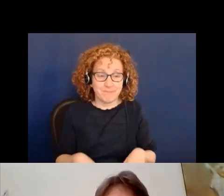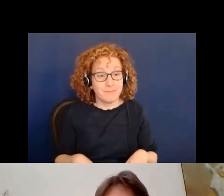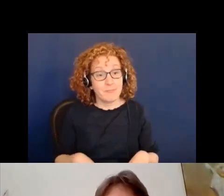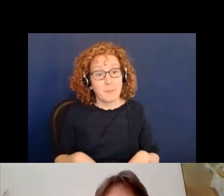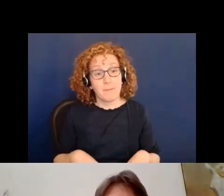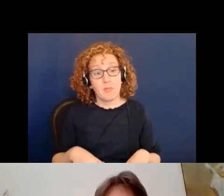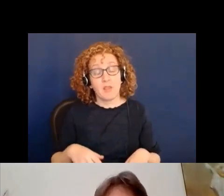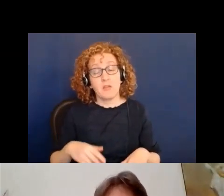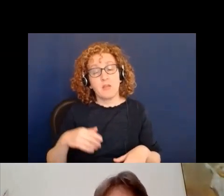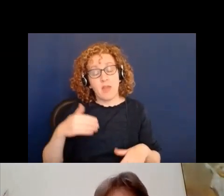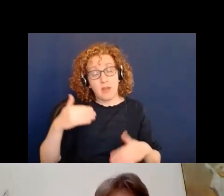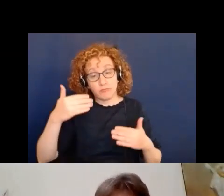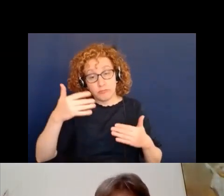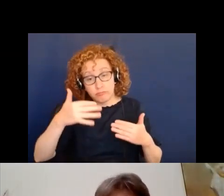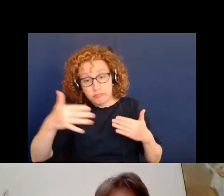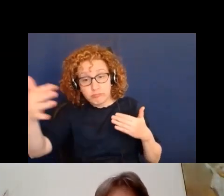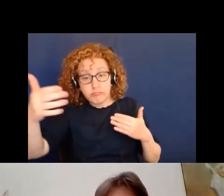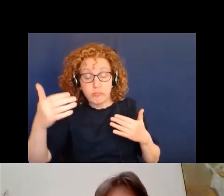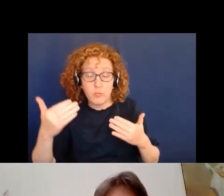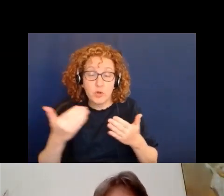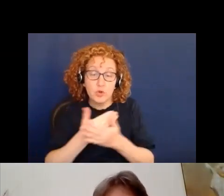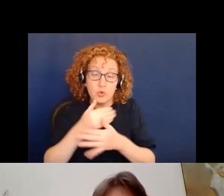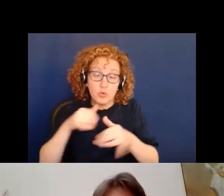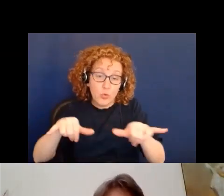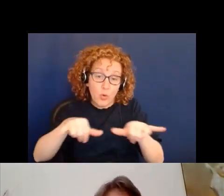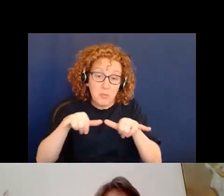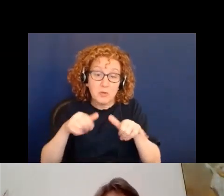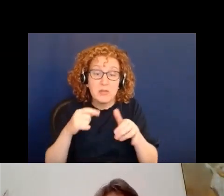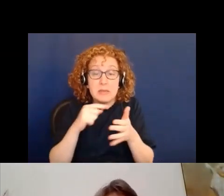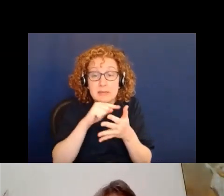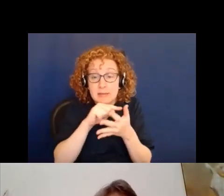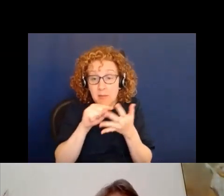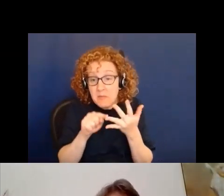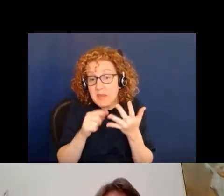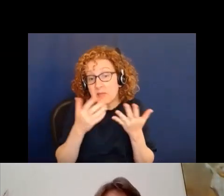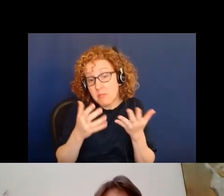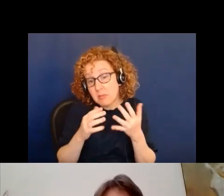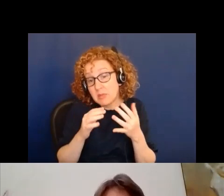as we move forward into the new norm you know keeping some of the online meetings and thinking